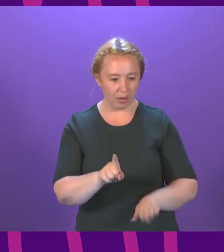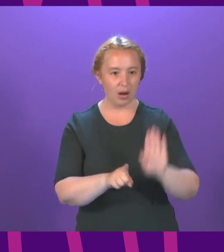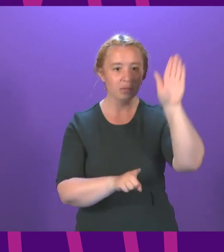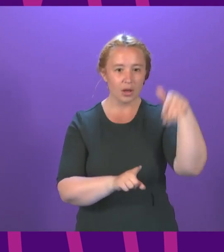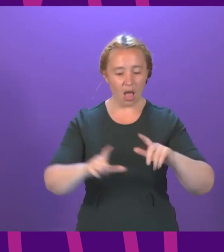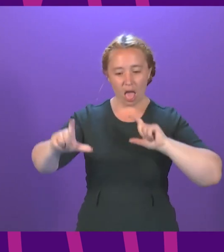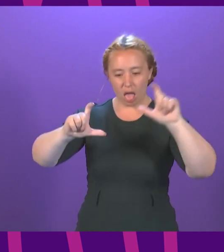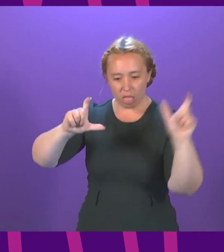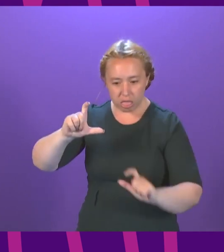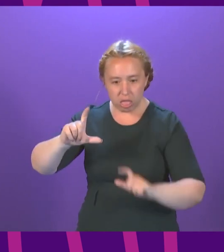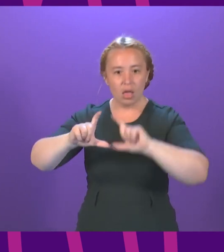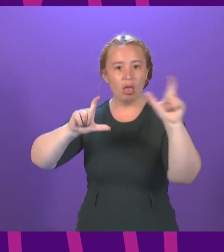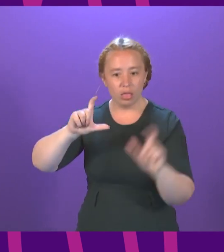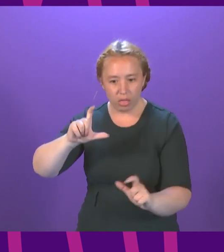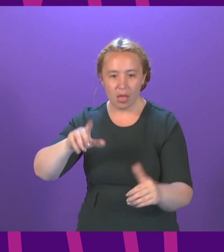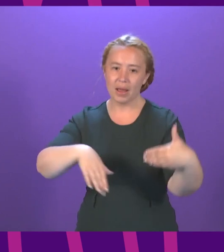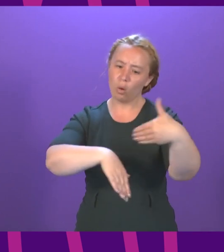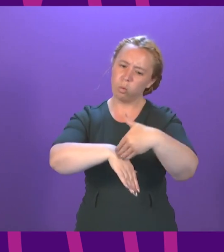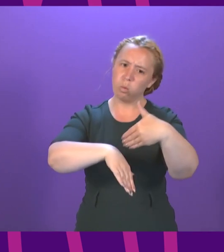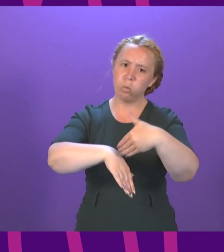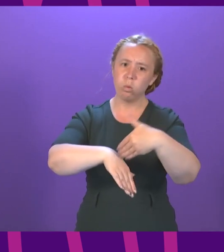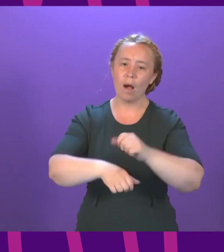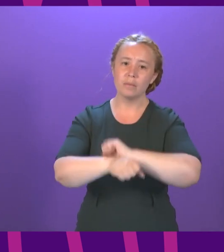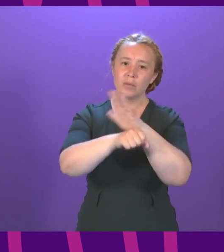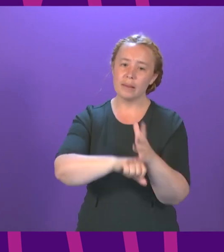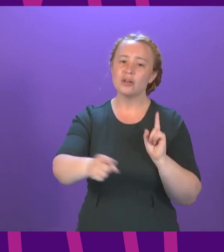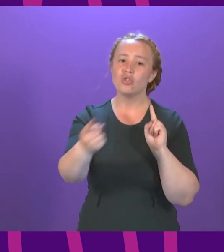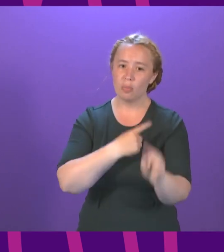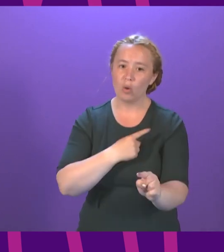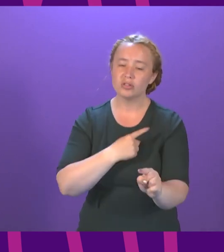over the past few weeks have had a negative impact on the pandemic response. The high rate